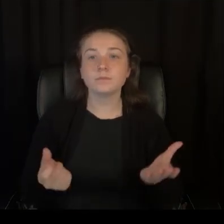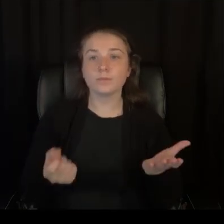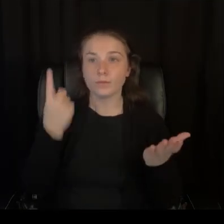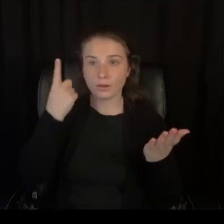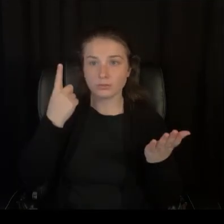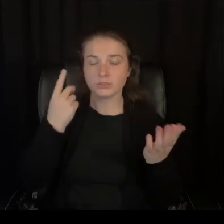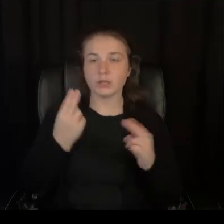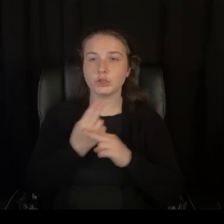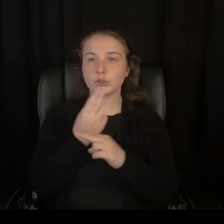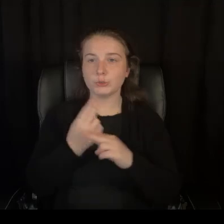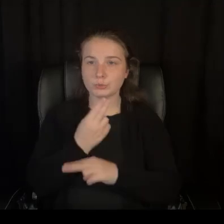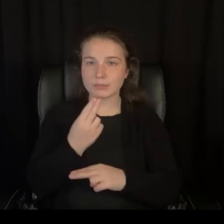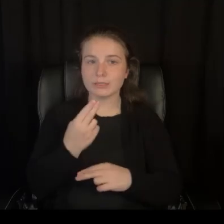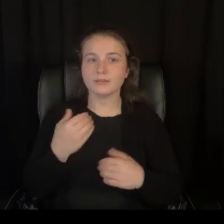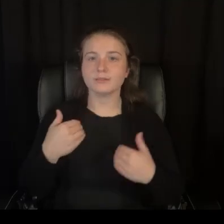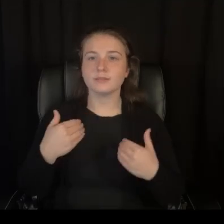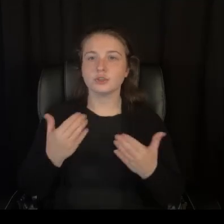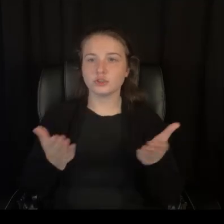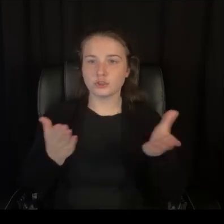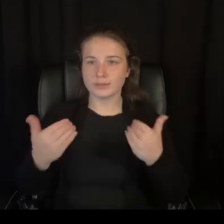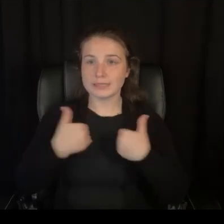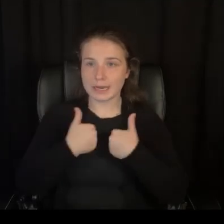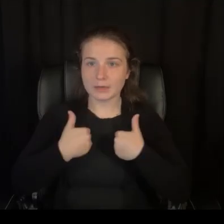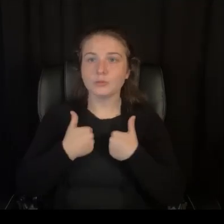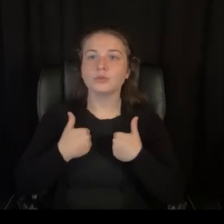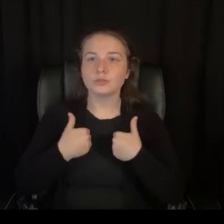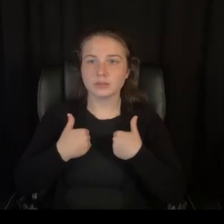However, the use of certain service animals is